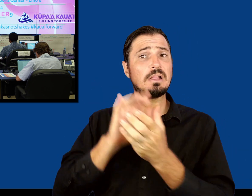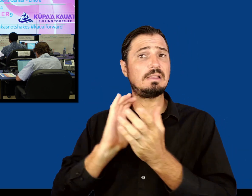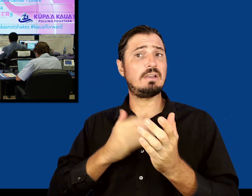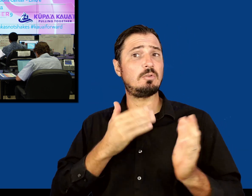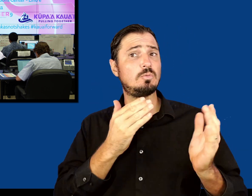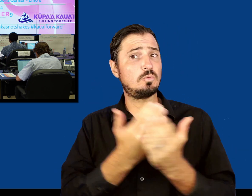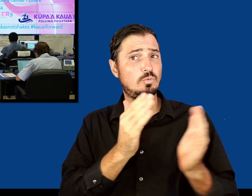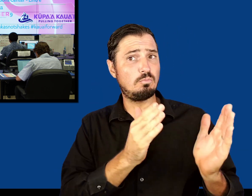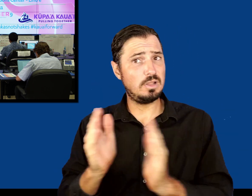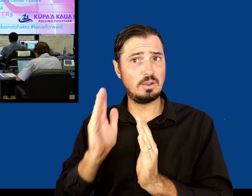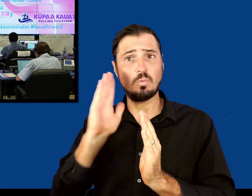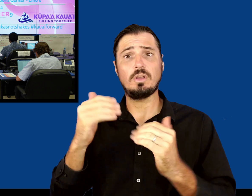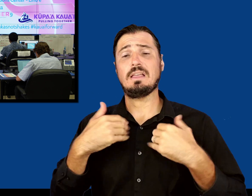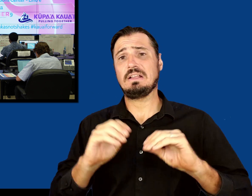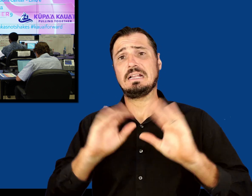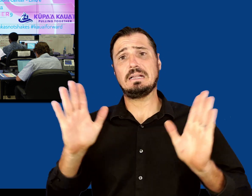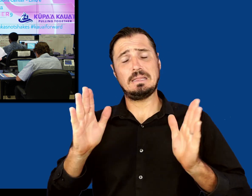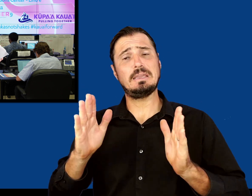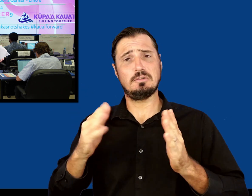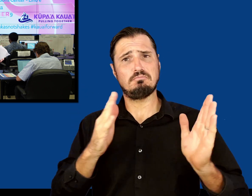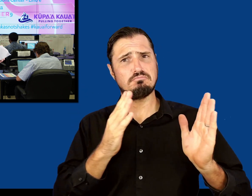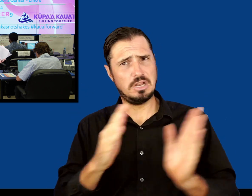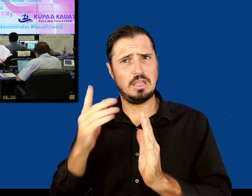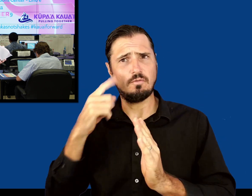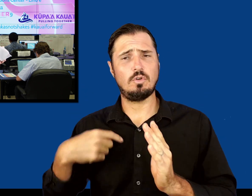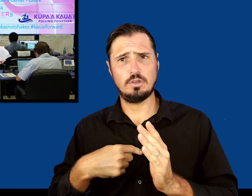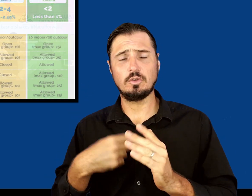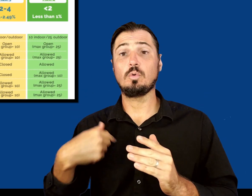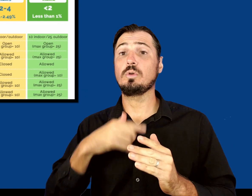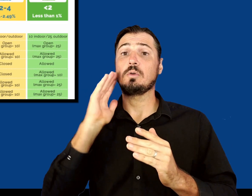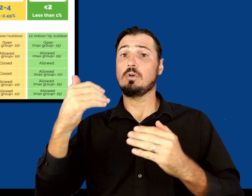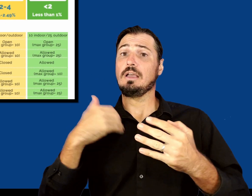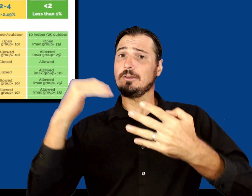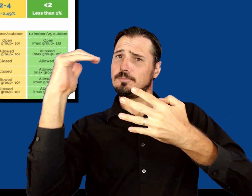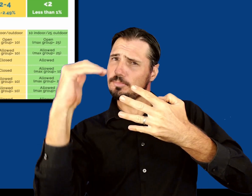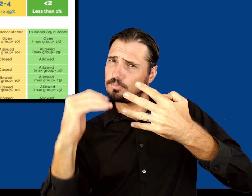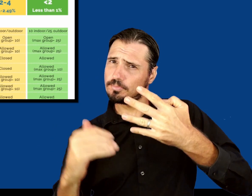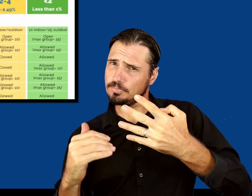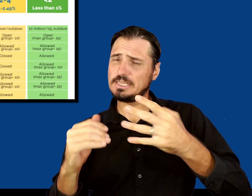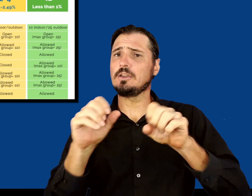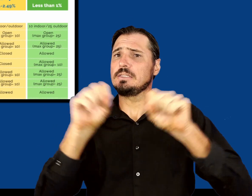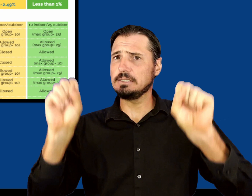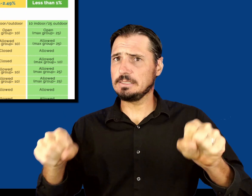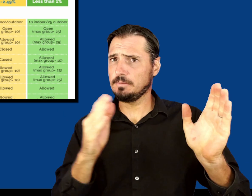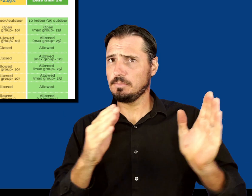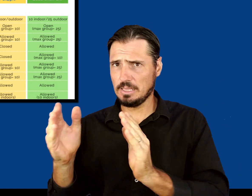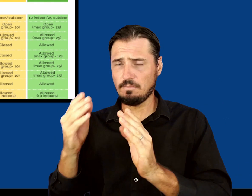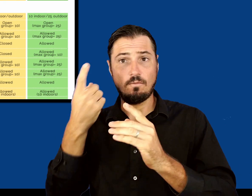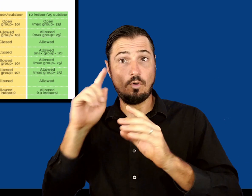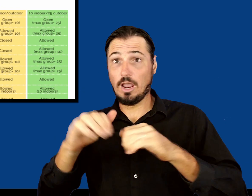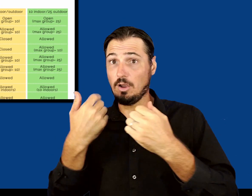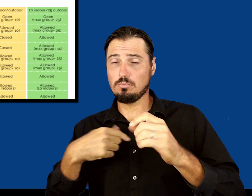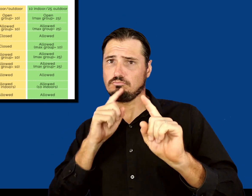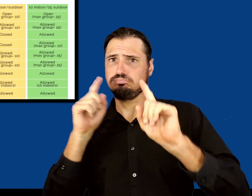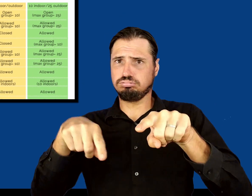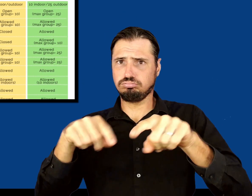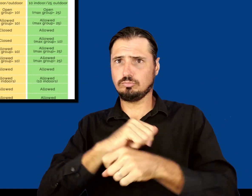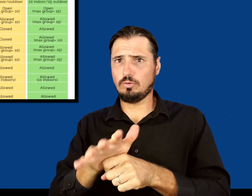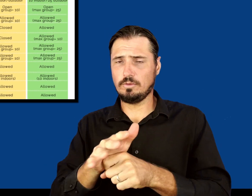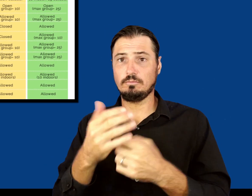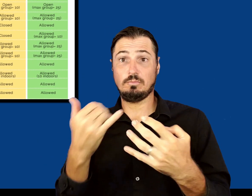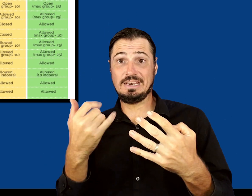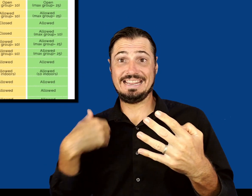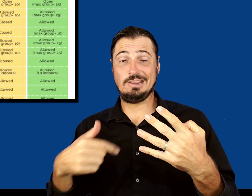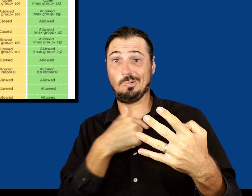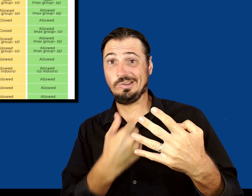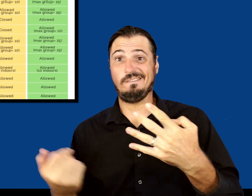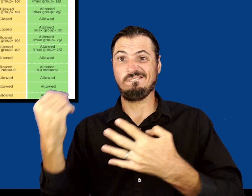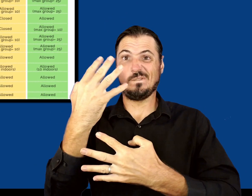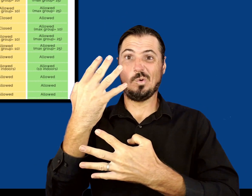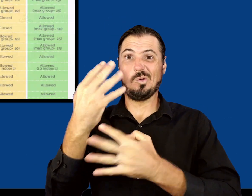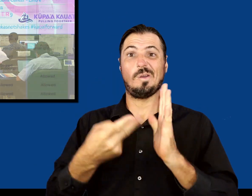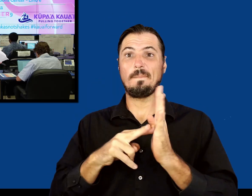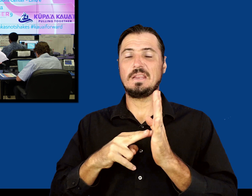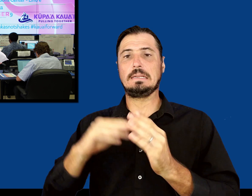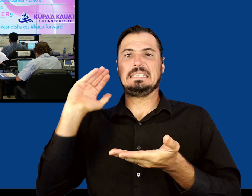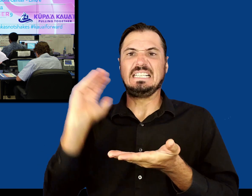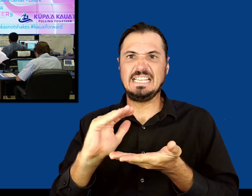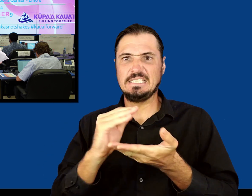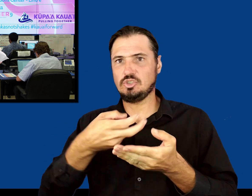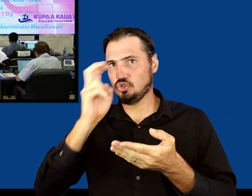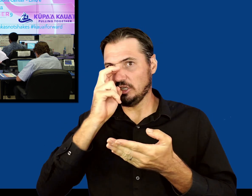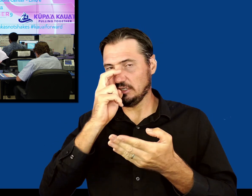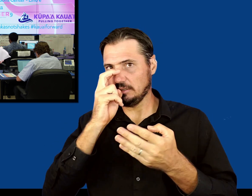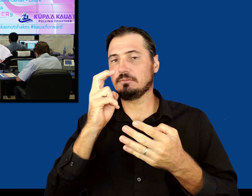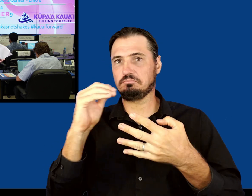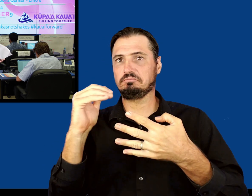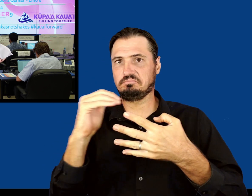Rule 19 would combine a voluntary testing program with a tiered system for responding to outbreaks. Currently, Kaua‘i is in Tier 4, which is the least restrictive tier. At this tier, we will opt in